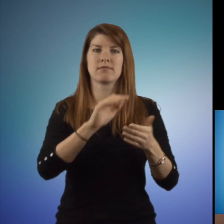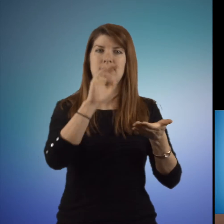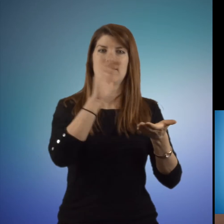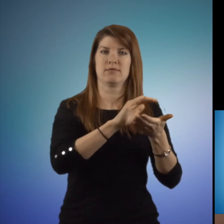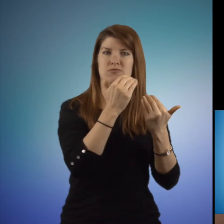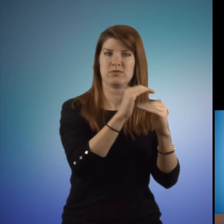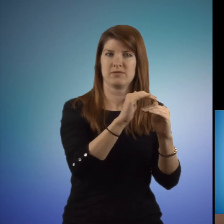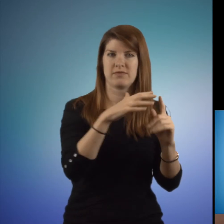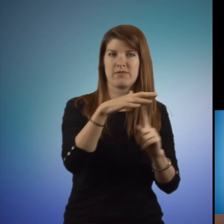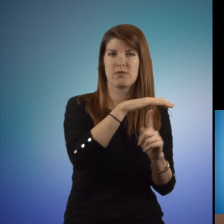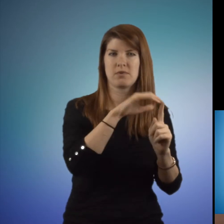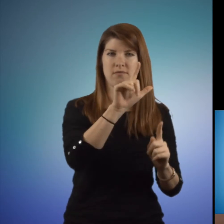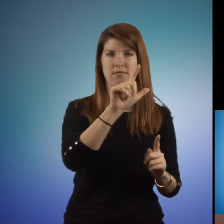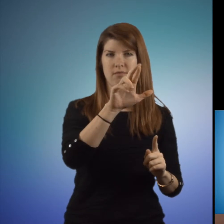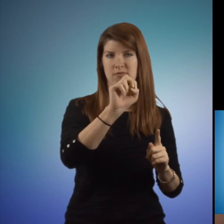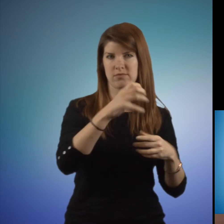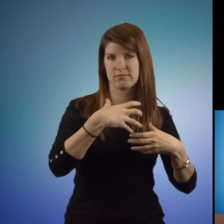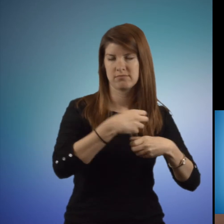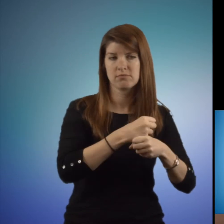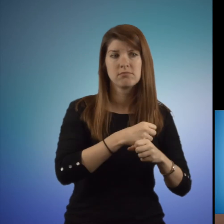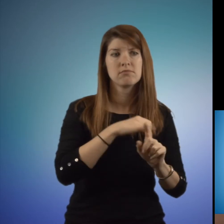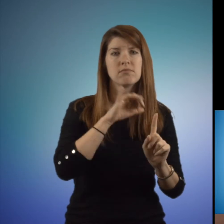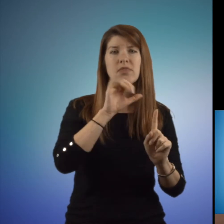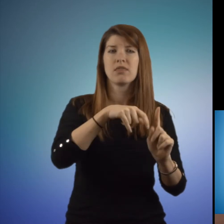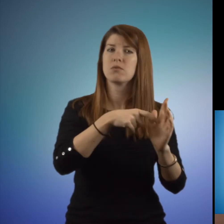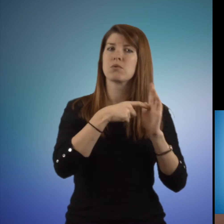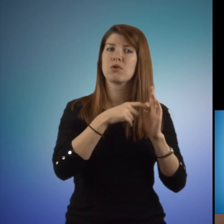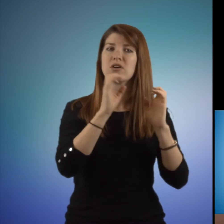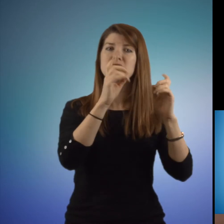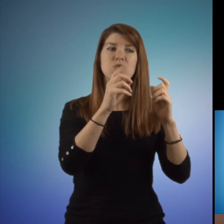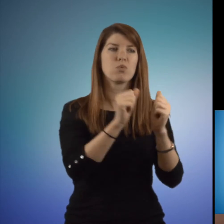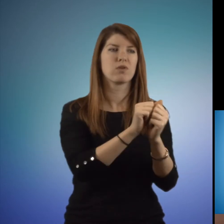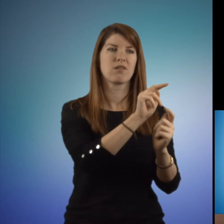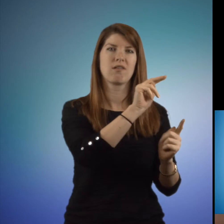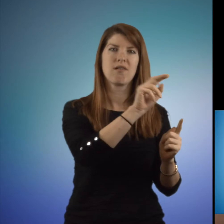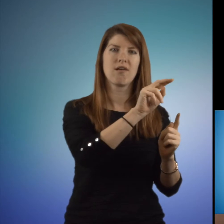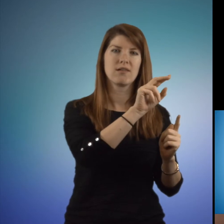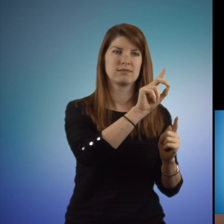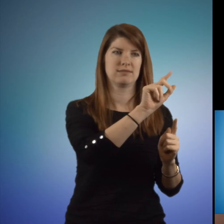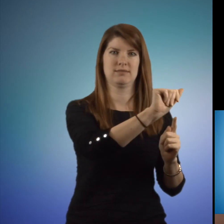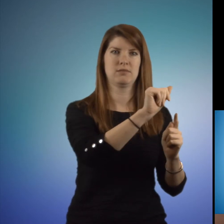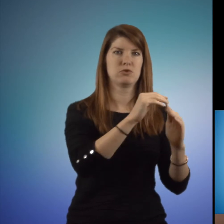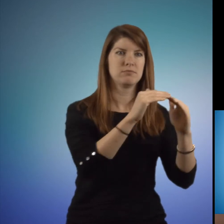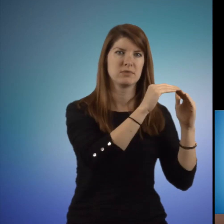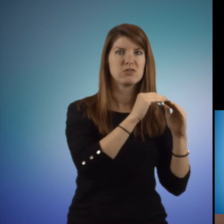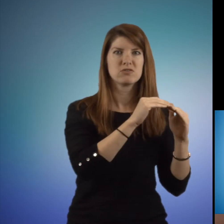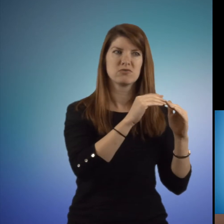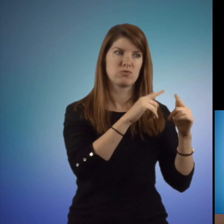and this requires education with non-disabled peers to the maximum extent appropriate.